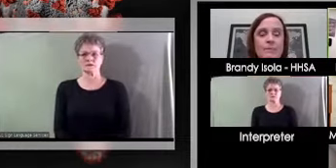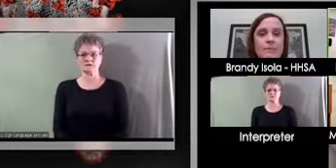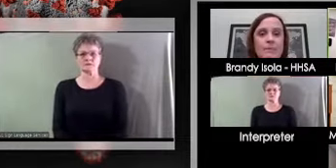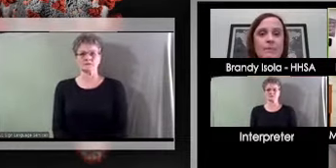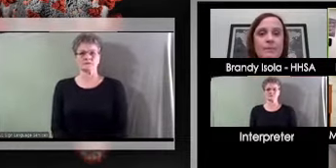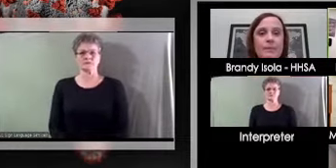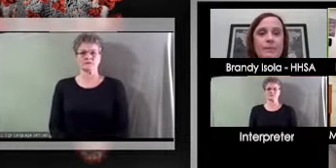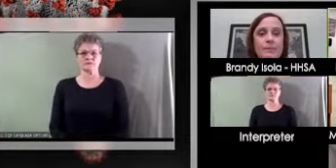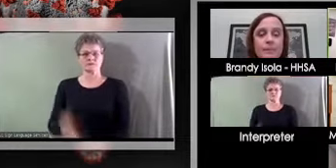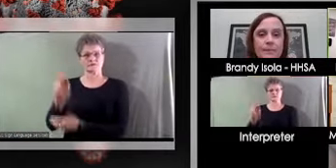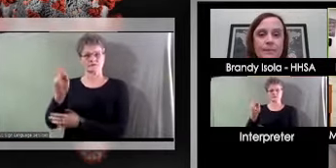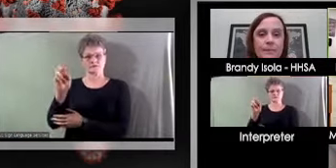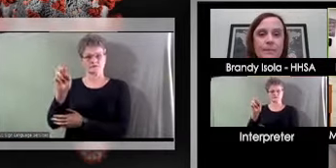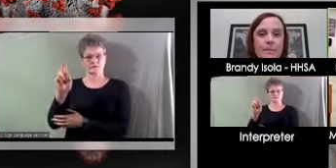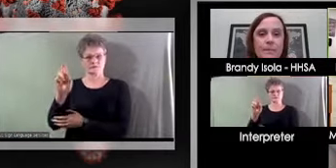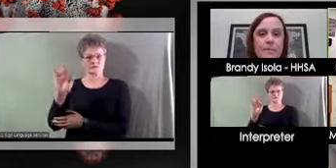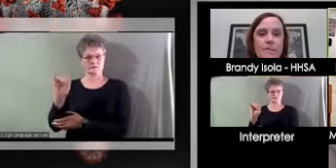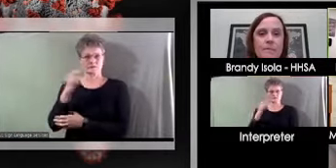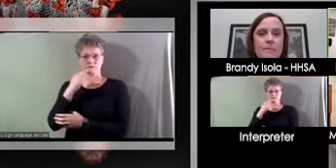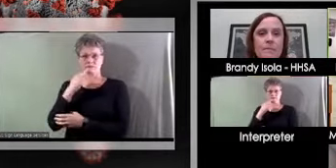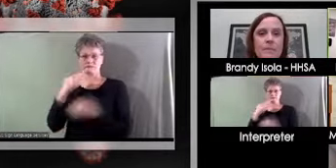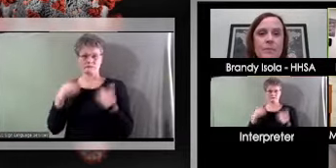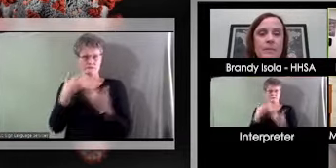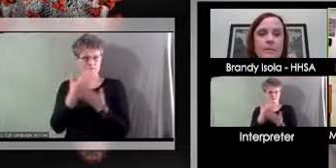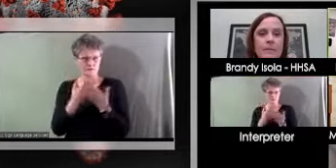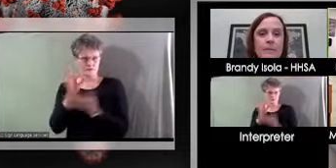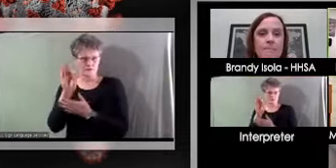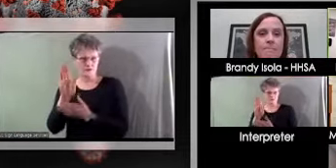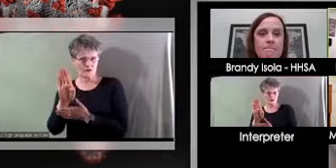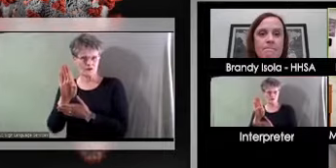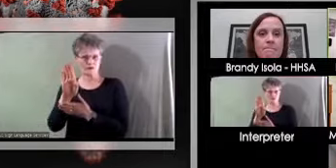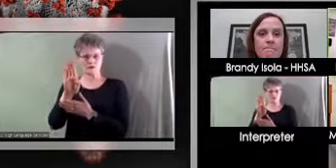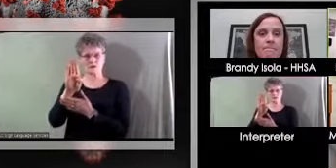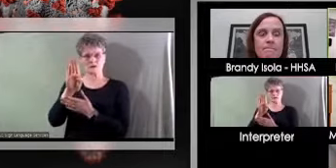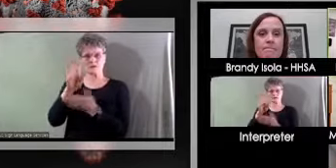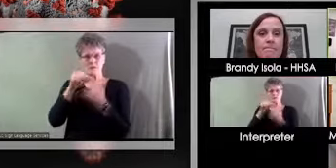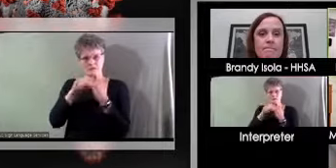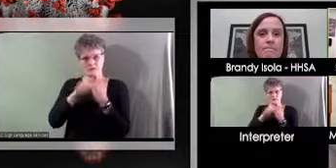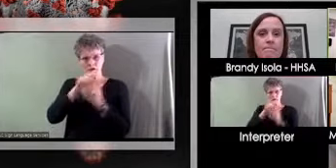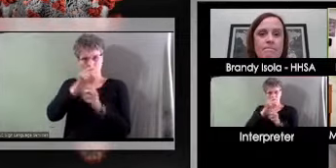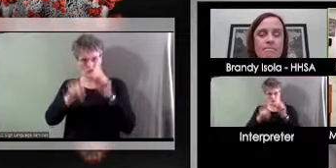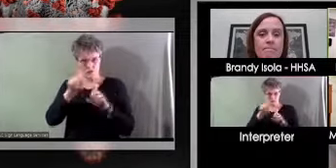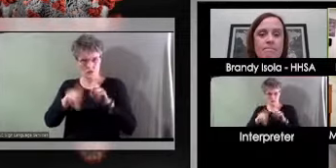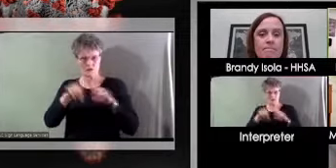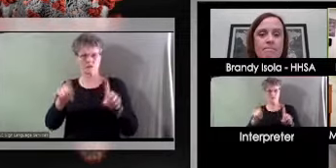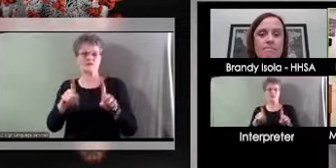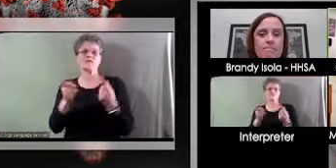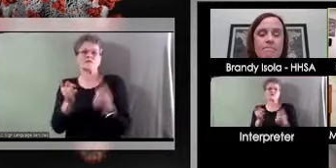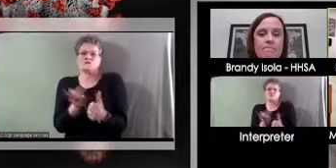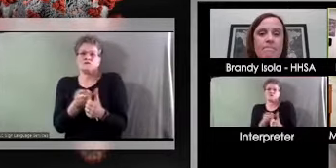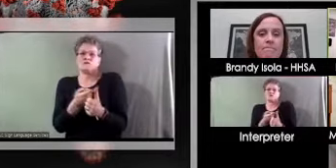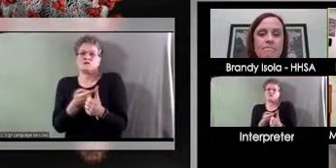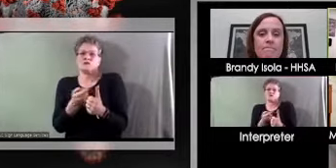public through our Facebook page, but I'd like to give our media folks an opportunity to ask questions first. So what do you have for